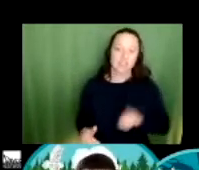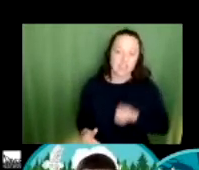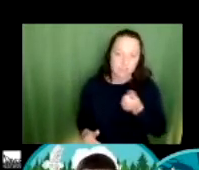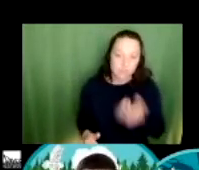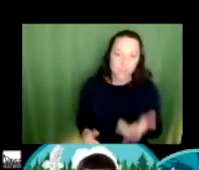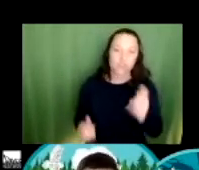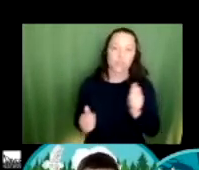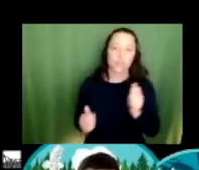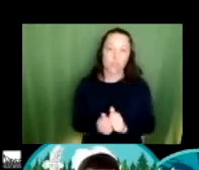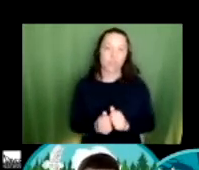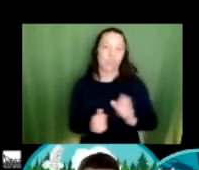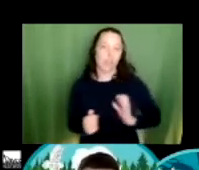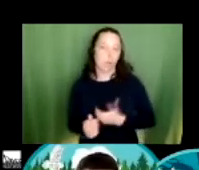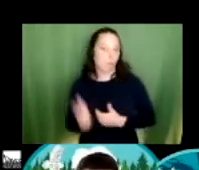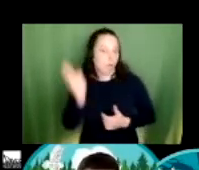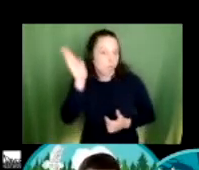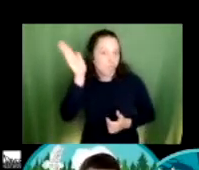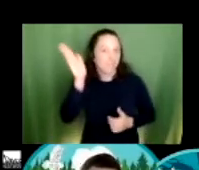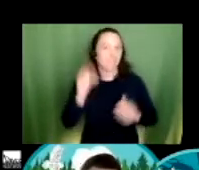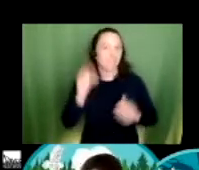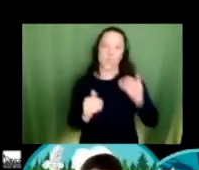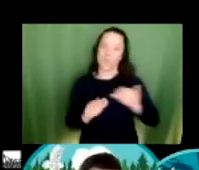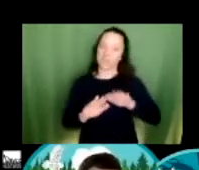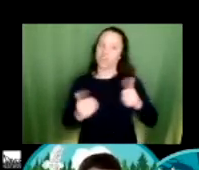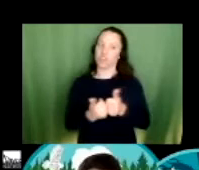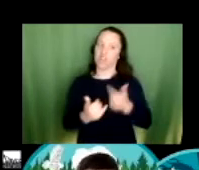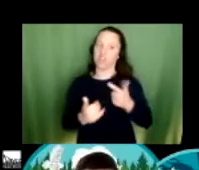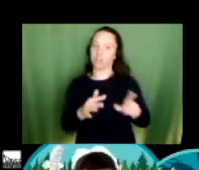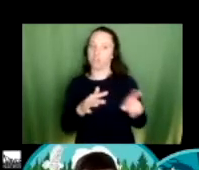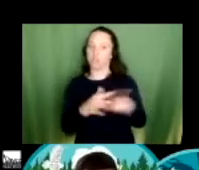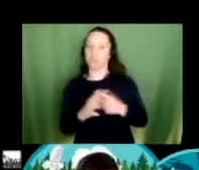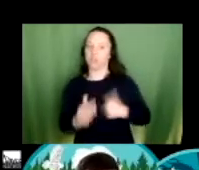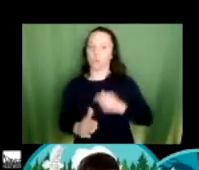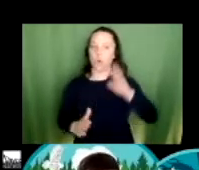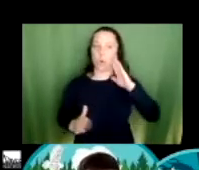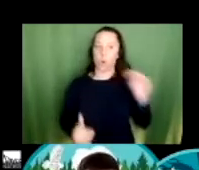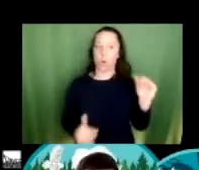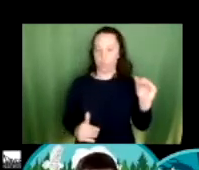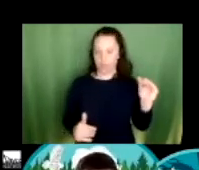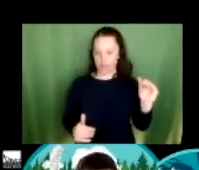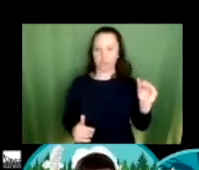a challenge that we see, and we are hoping to solve that through our rapid redesign process.